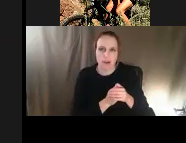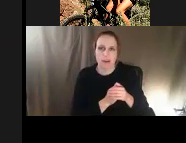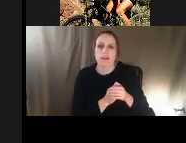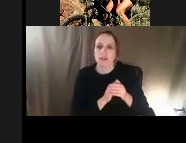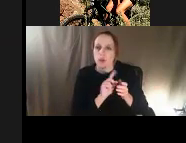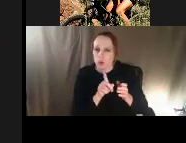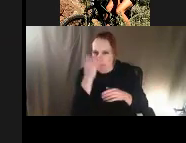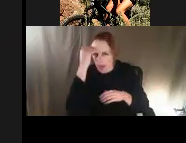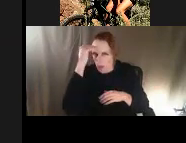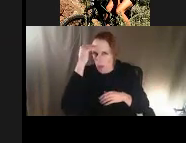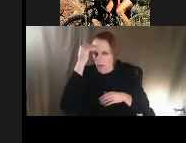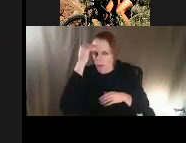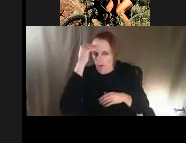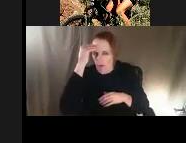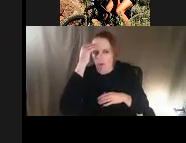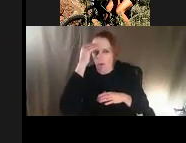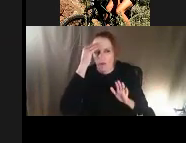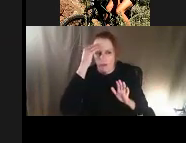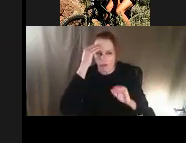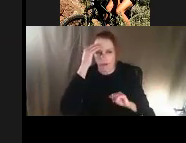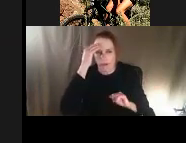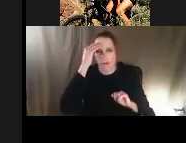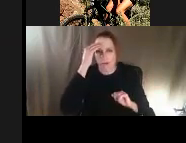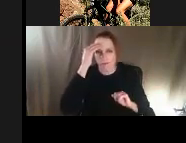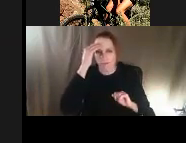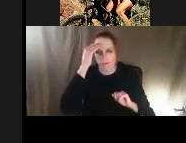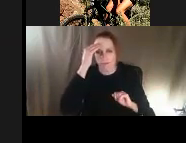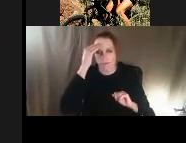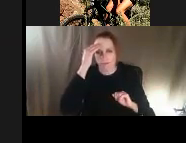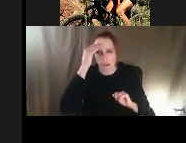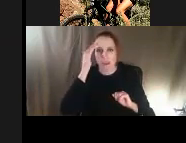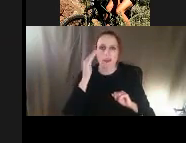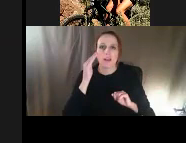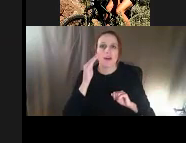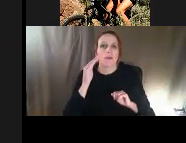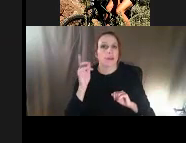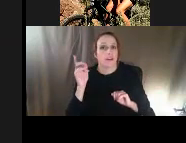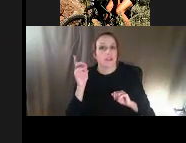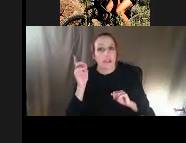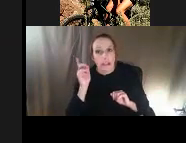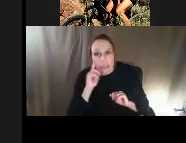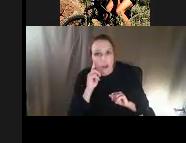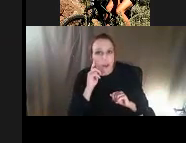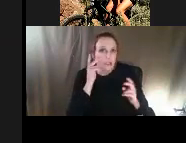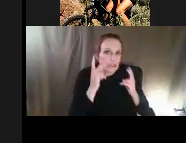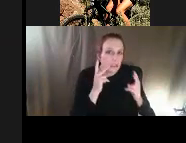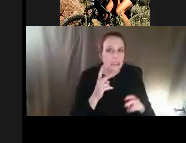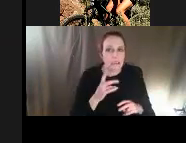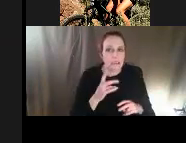when you start seeking, or hearing, sensing any potential level of judgment of what